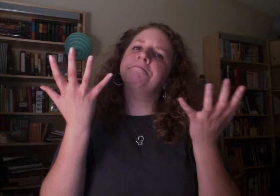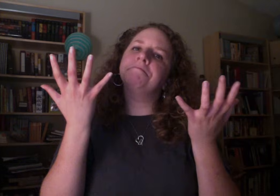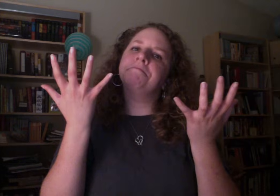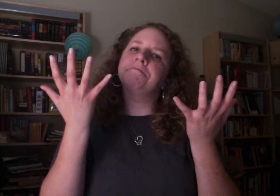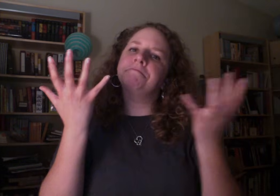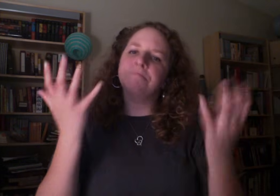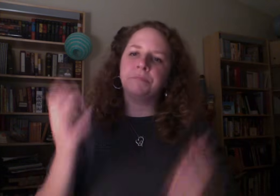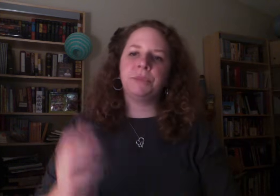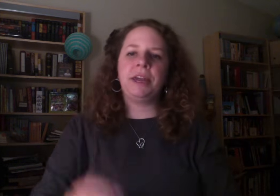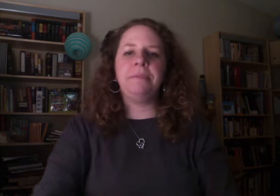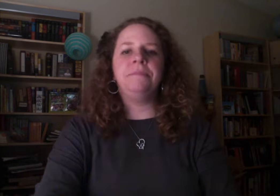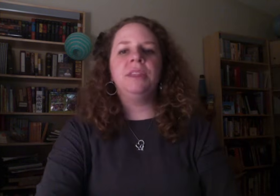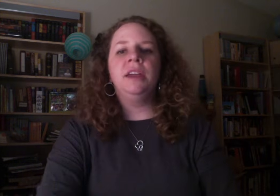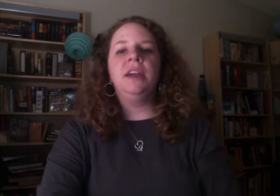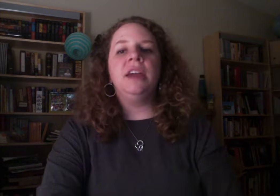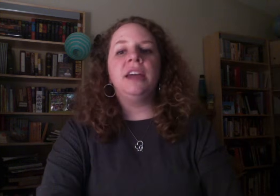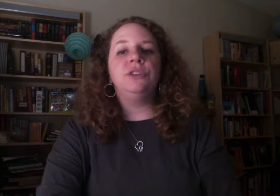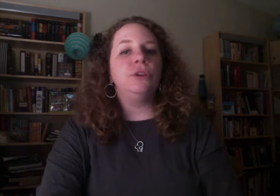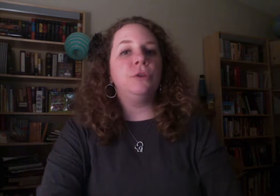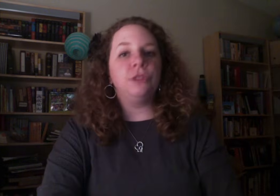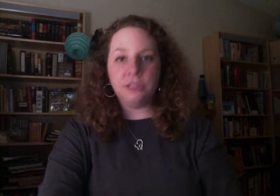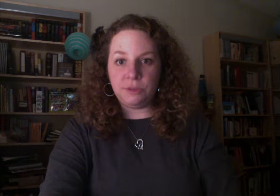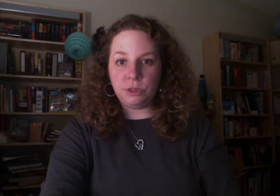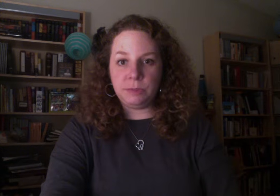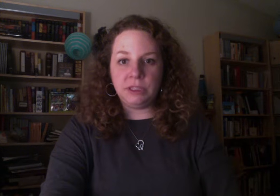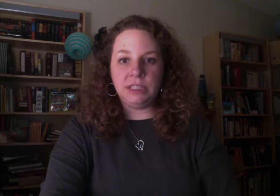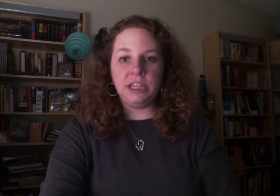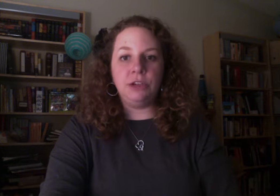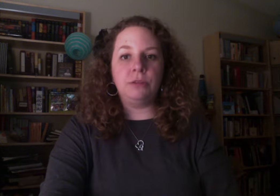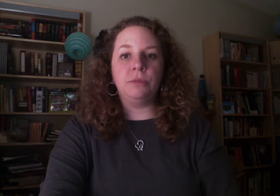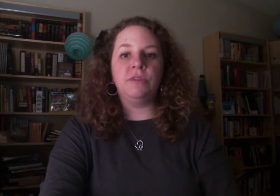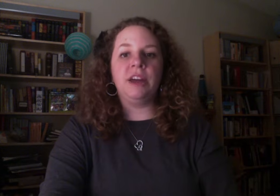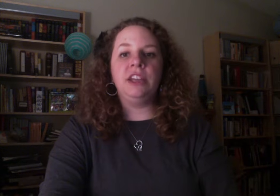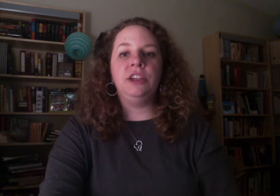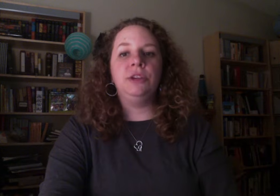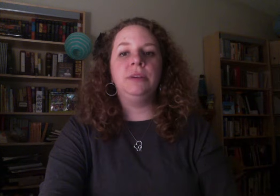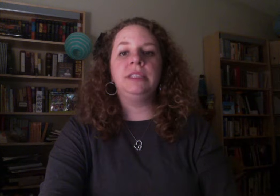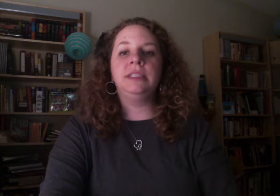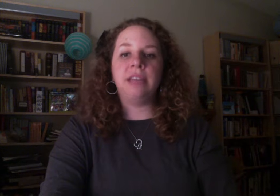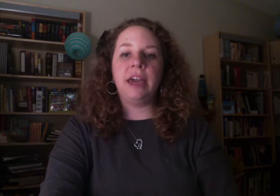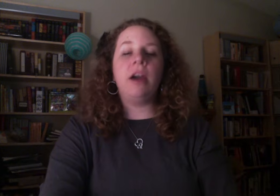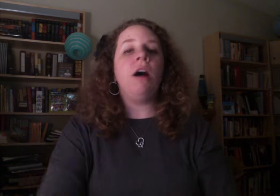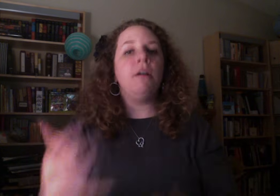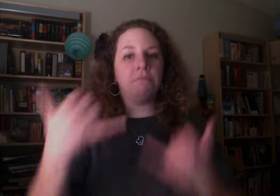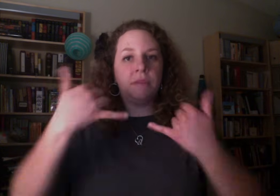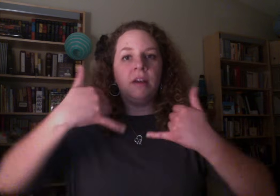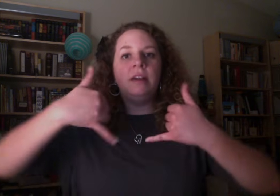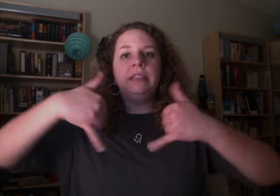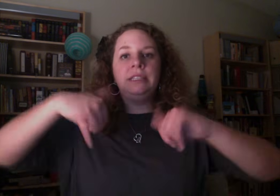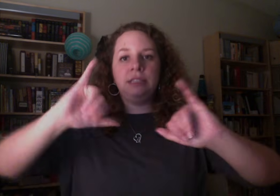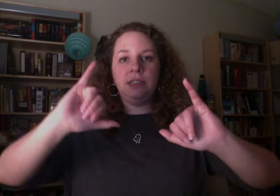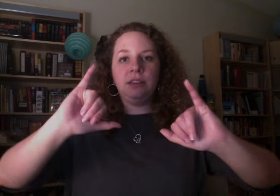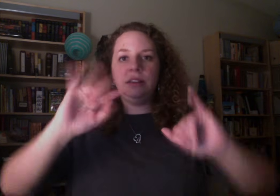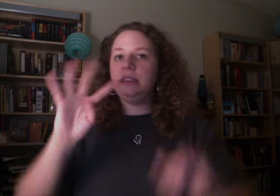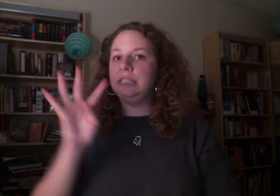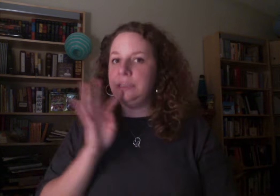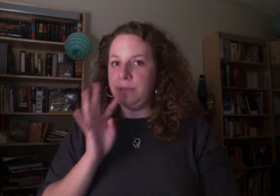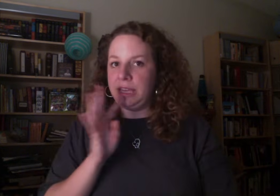Okay? So there's different responses that you can provide. You can say STILL SPEAK.